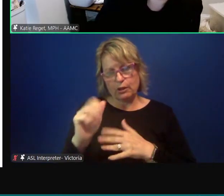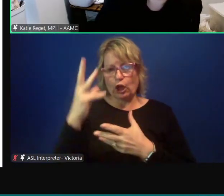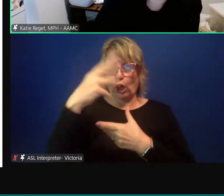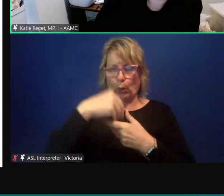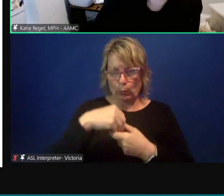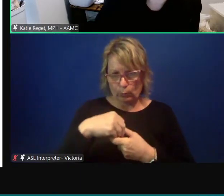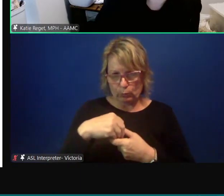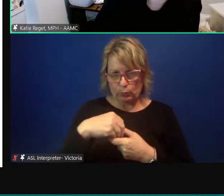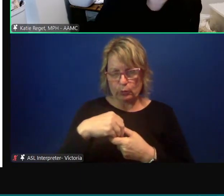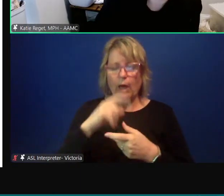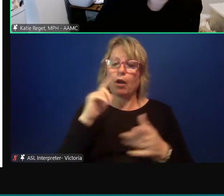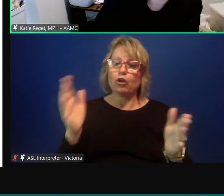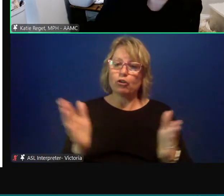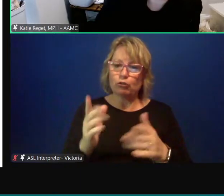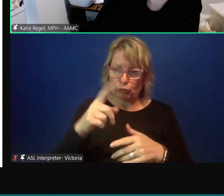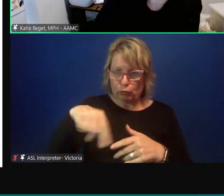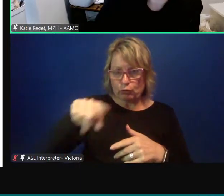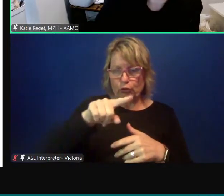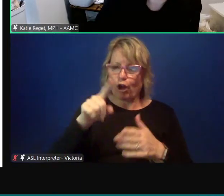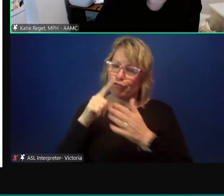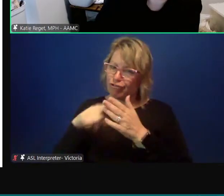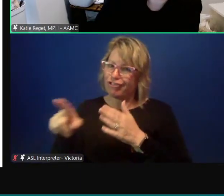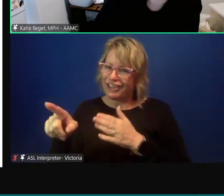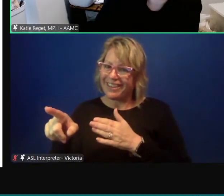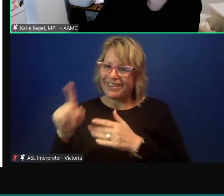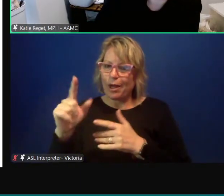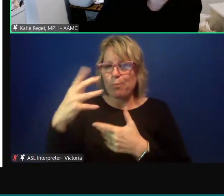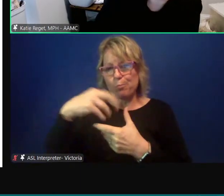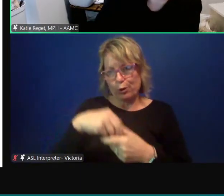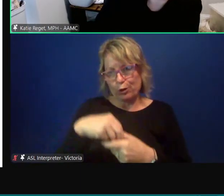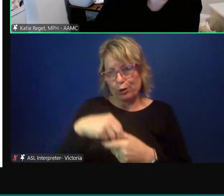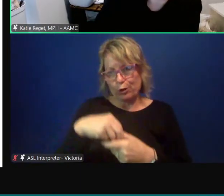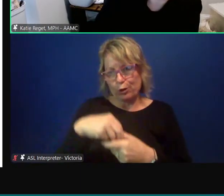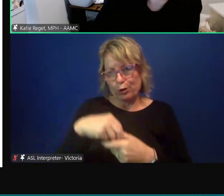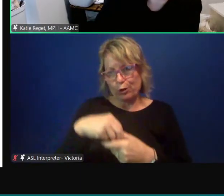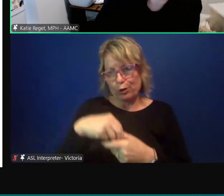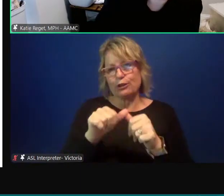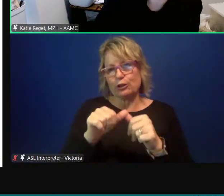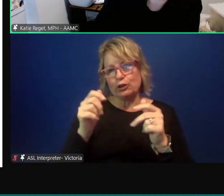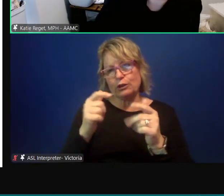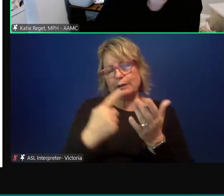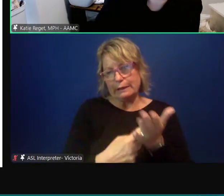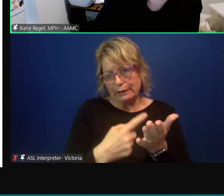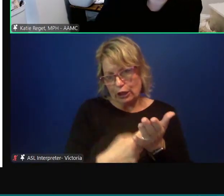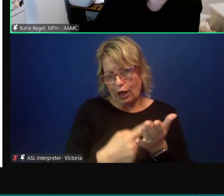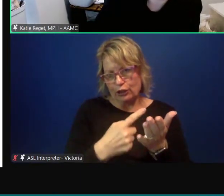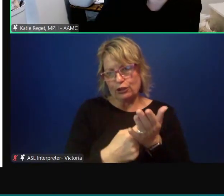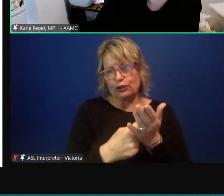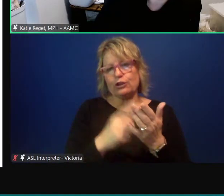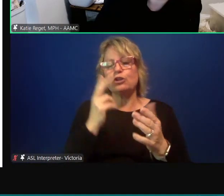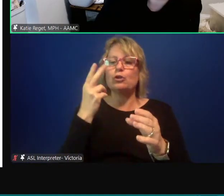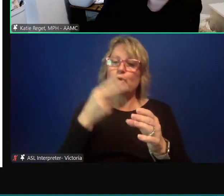I encourage you all to check it out and participate in the ongoing to get input on